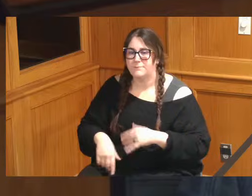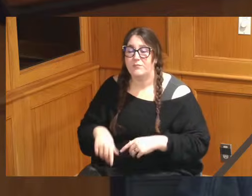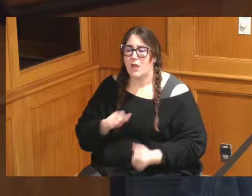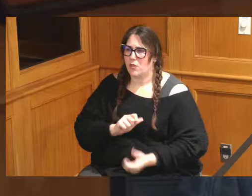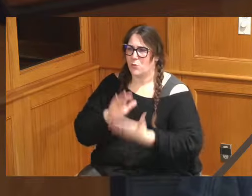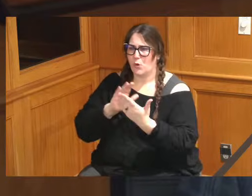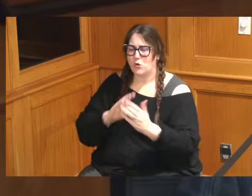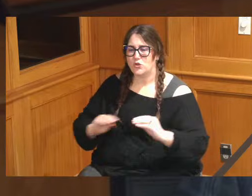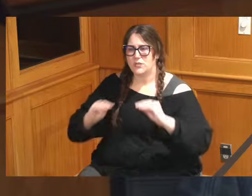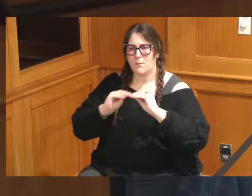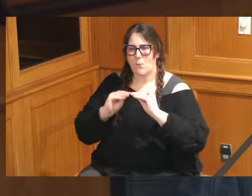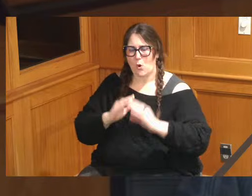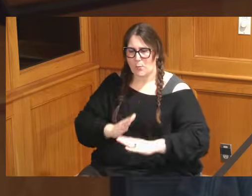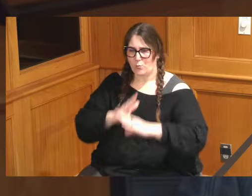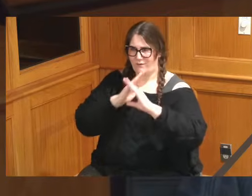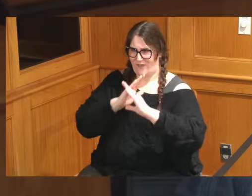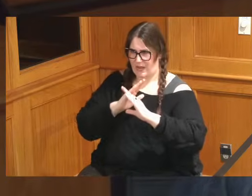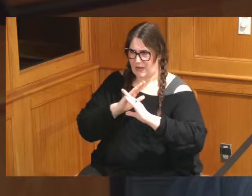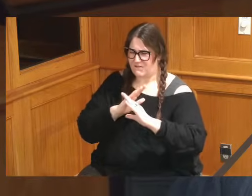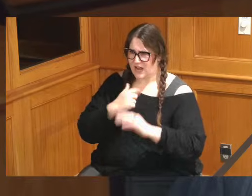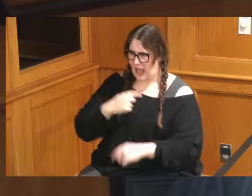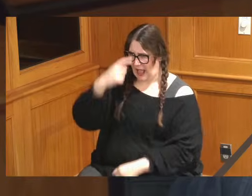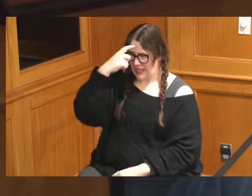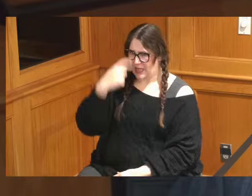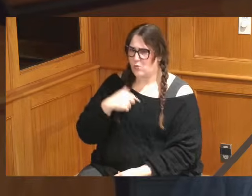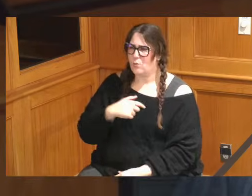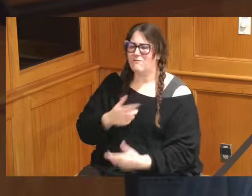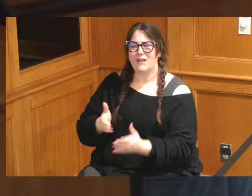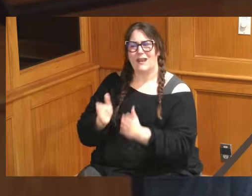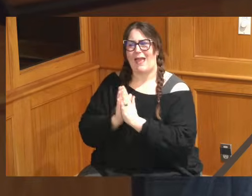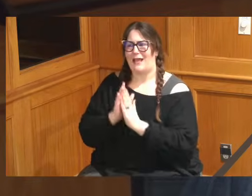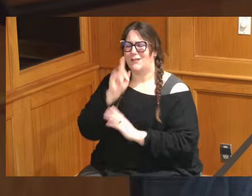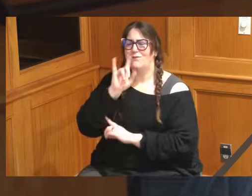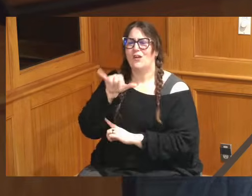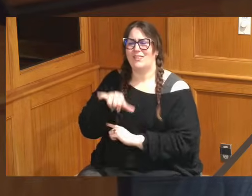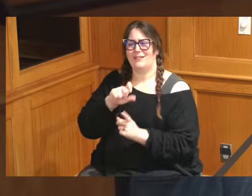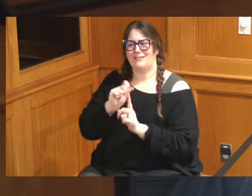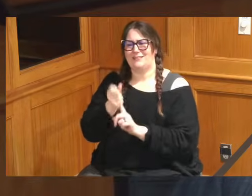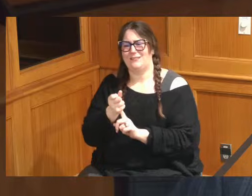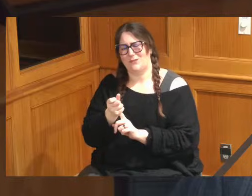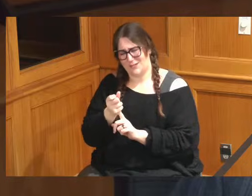preventative approach is something I think that we've been asking for. So really thrilled to look